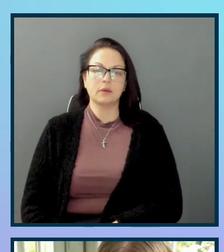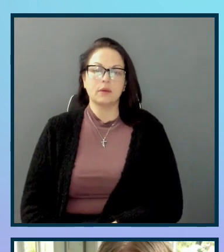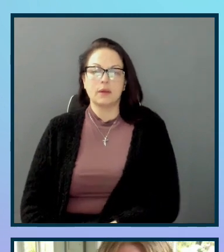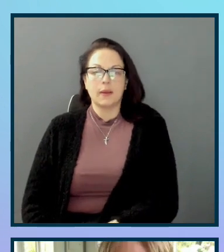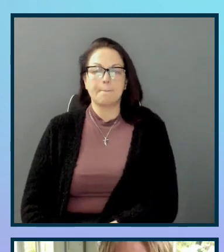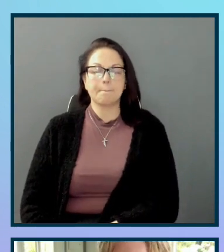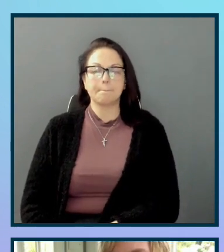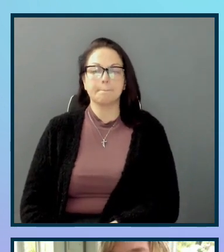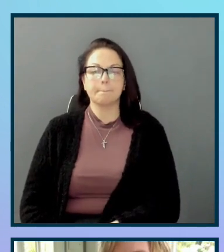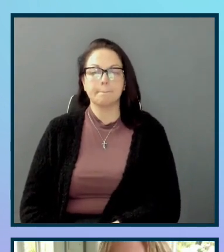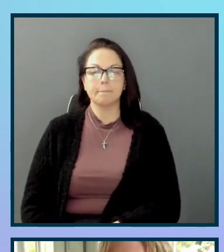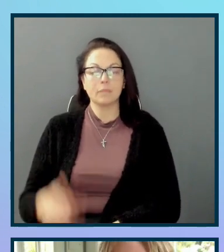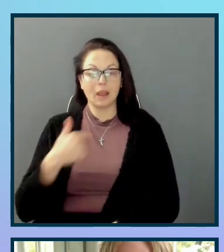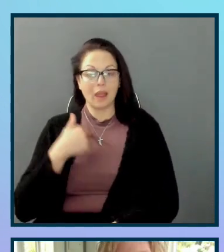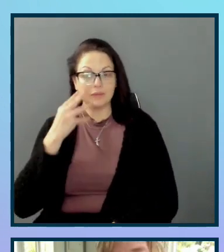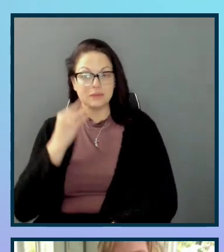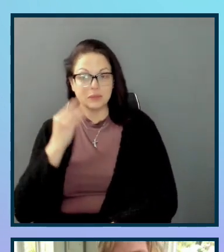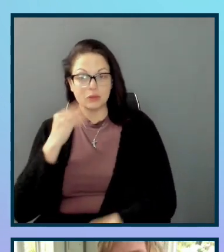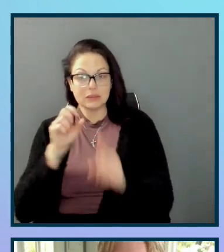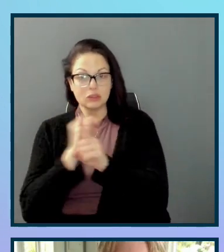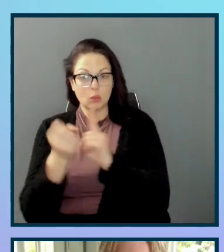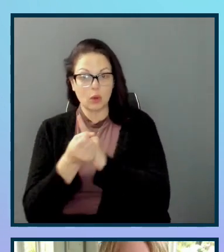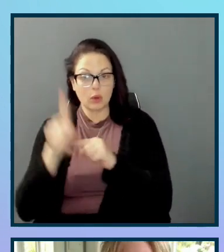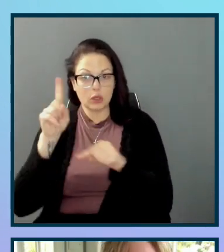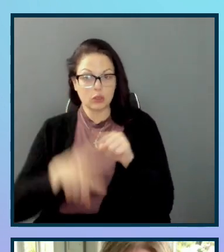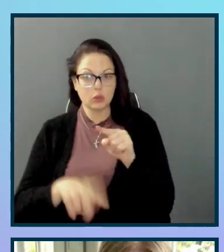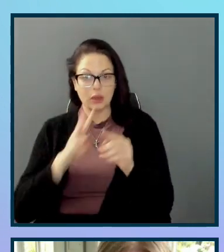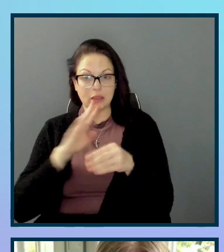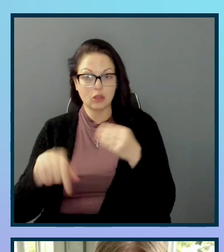where you cannot talk about a certain topic with executives